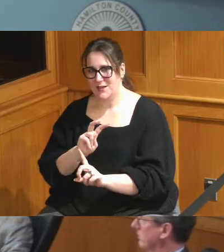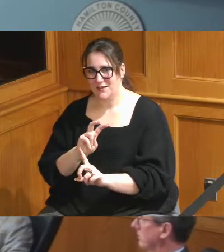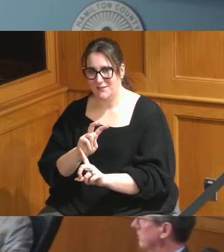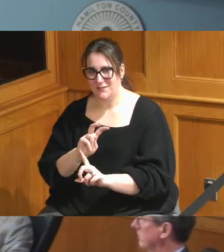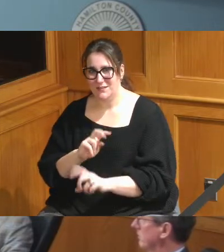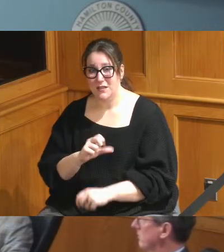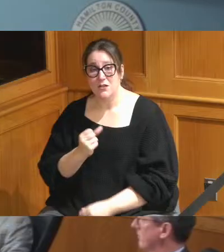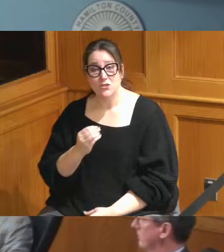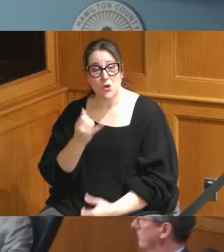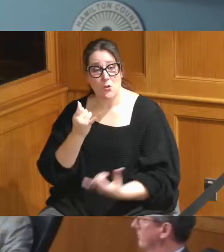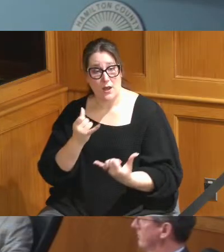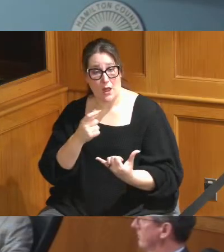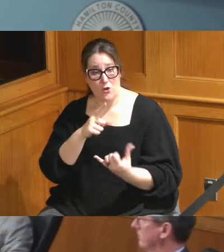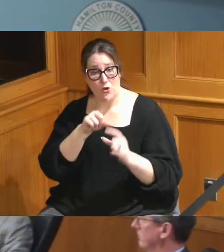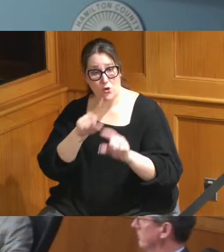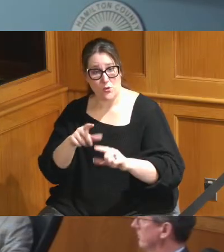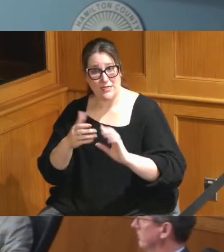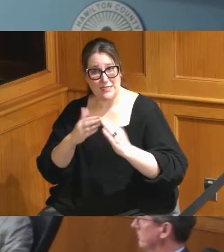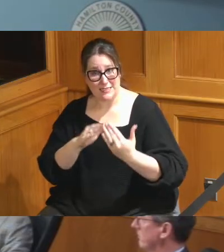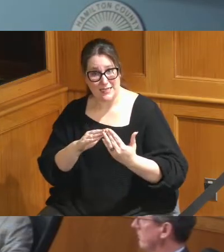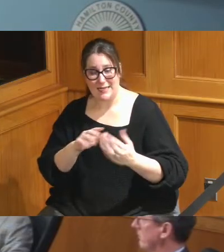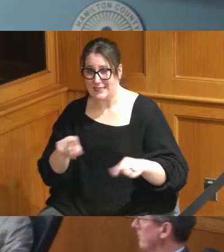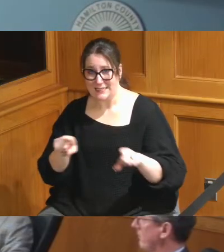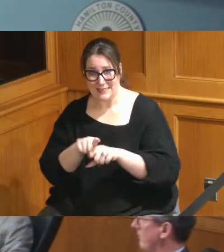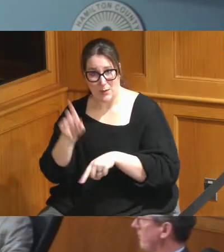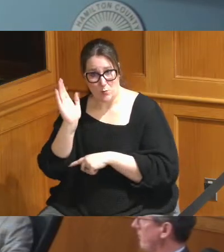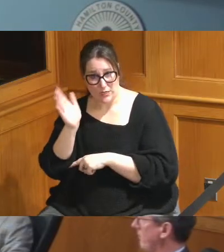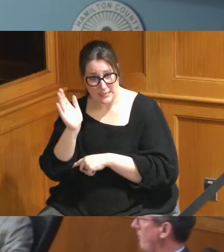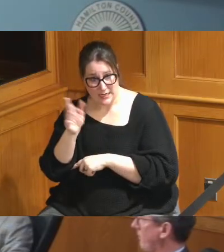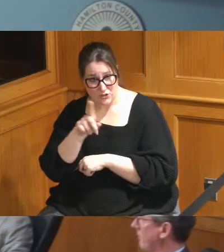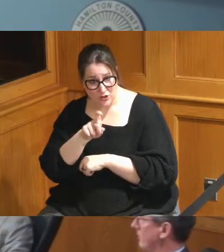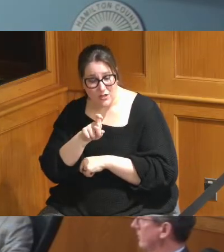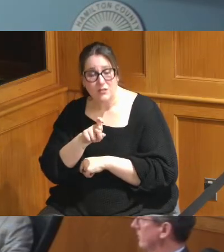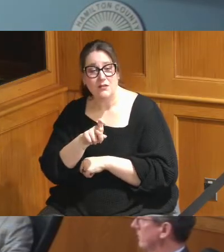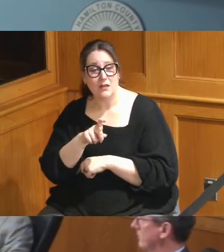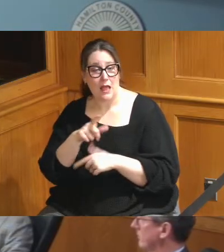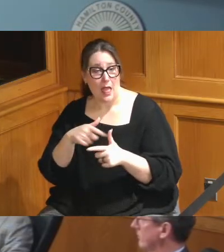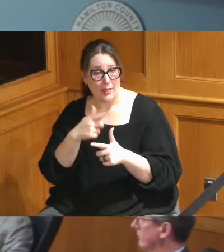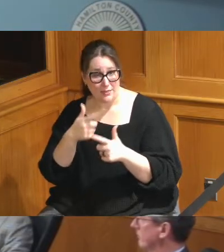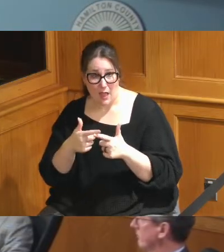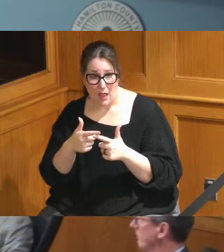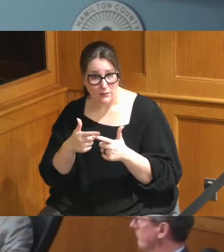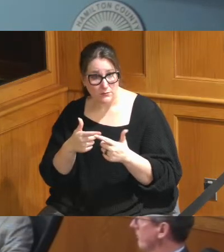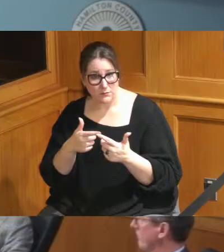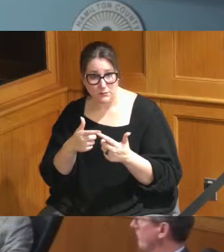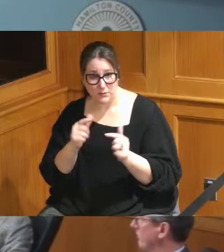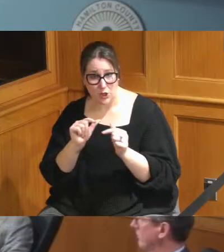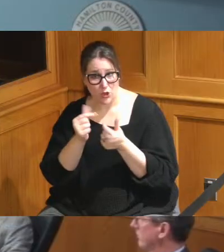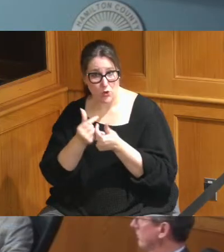the city next to do the same presentation and then the as you say the groups will be meeting again.